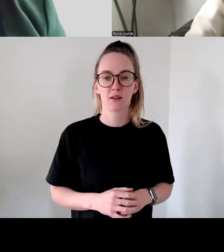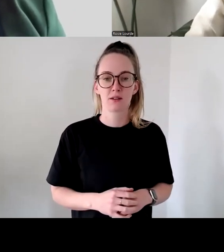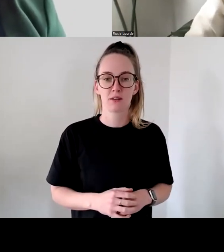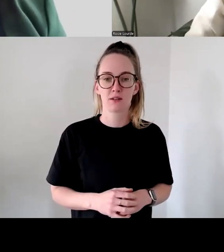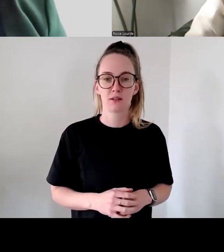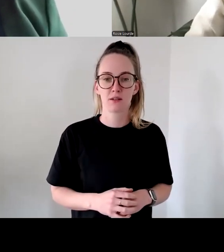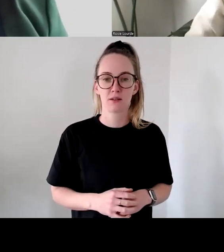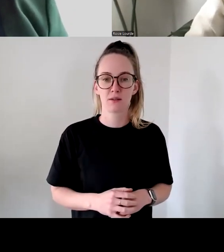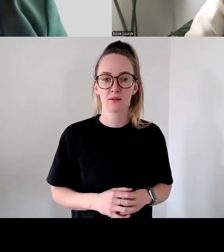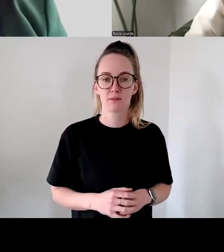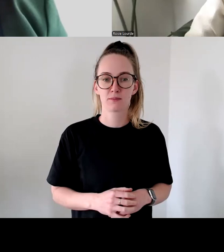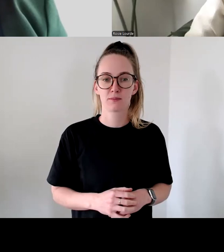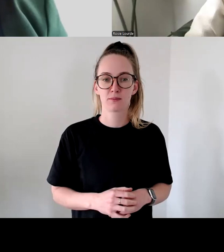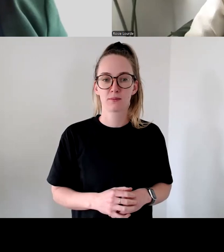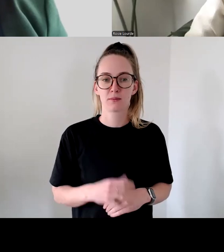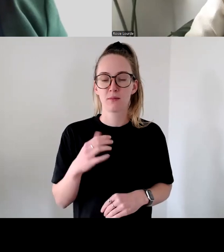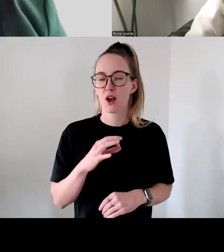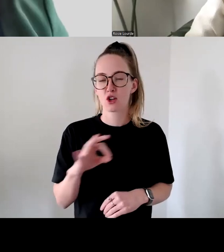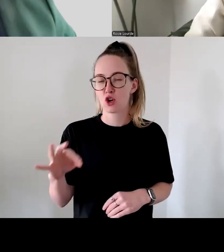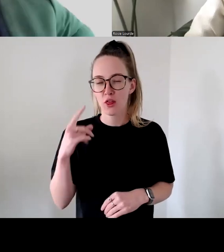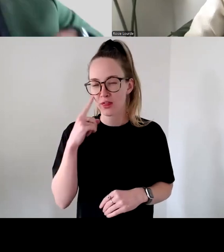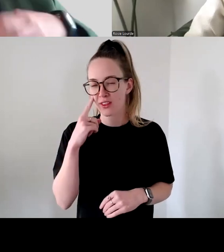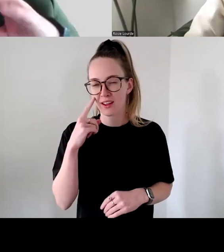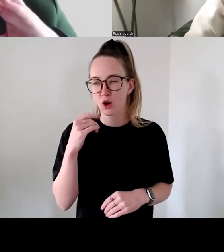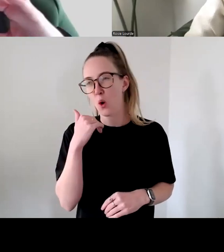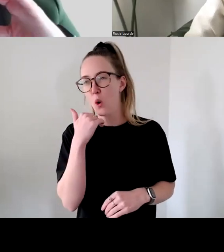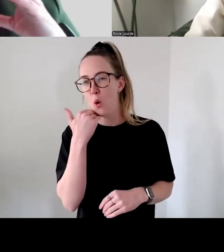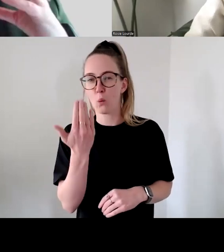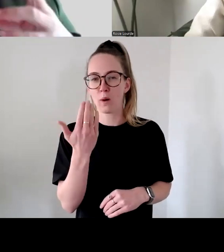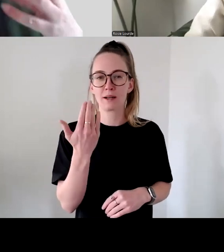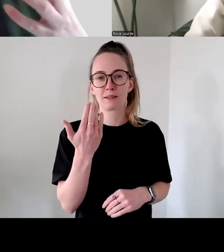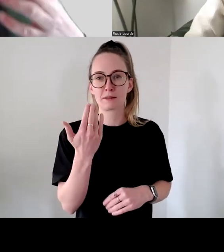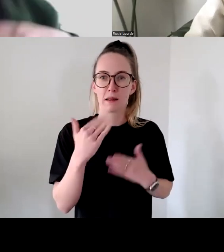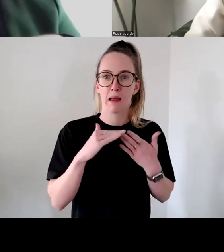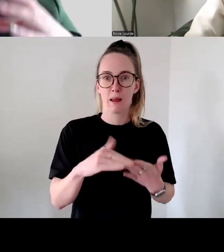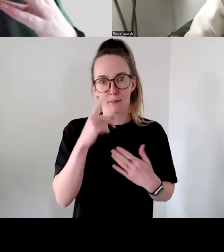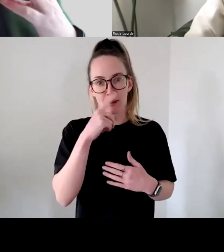believe it's always that helpful to get really technical early. But lots of those resources,